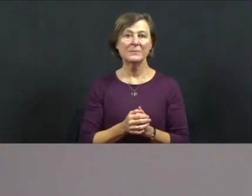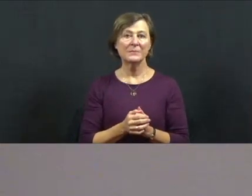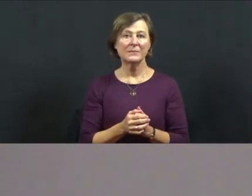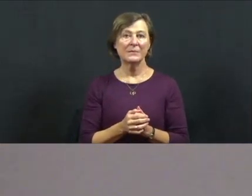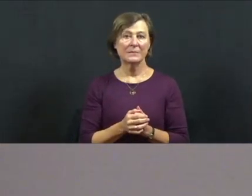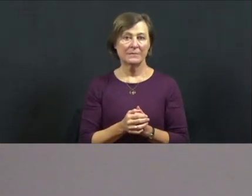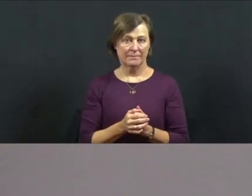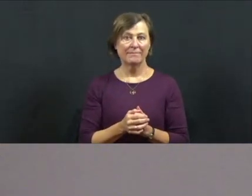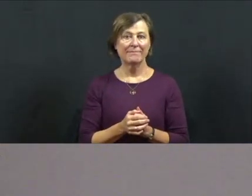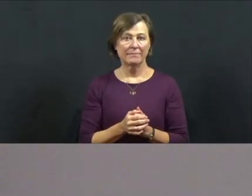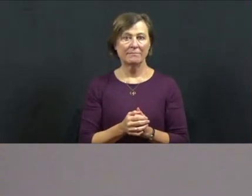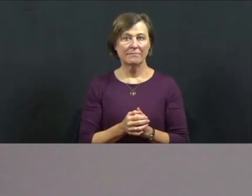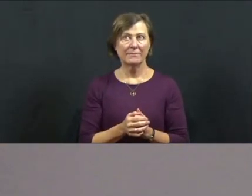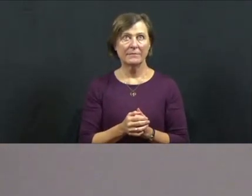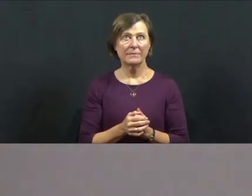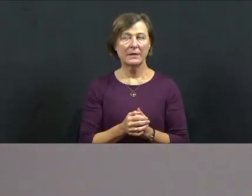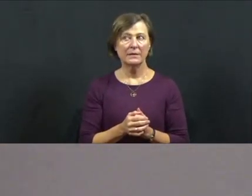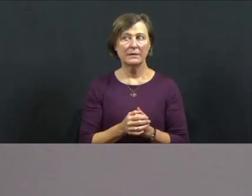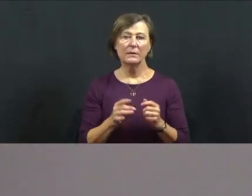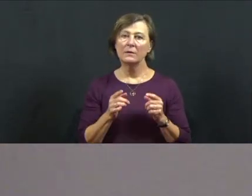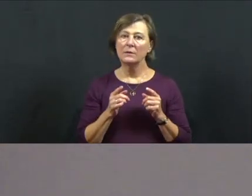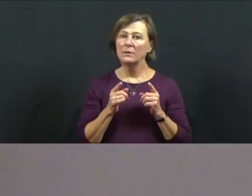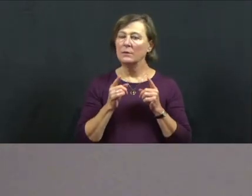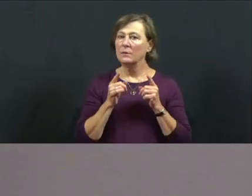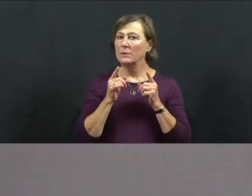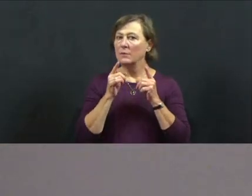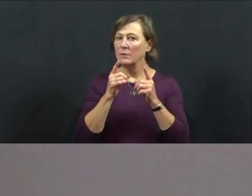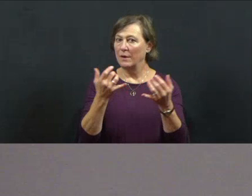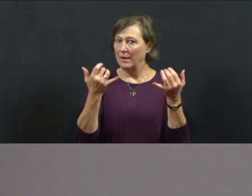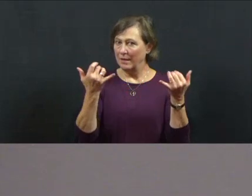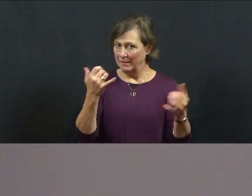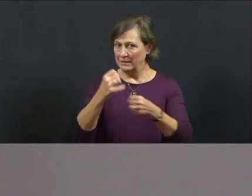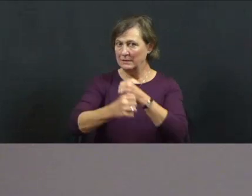And while this year has been pretty awful for many,